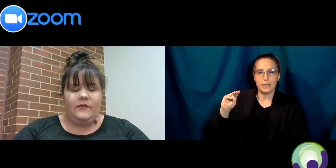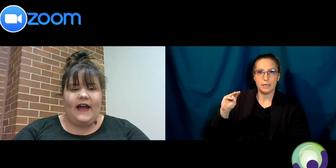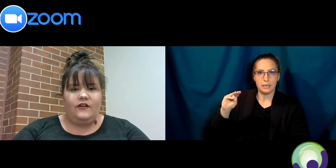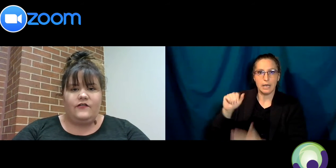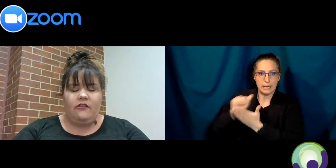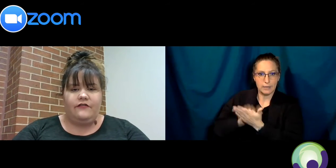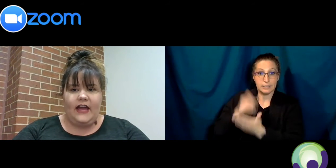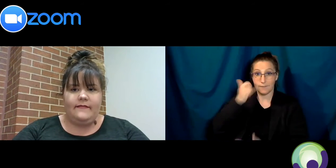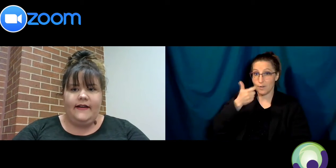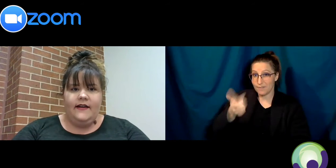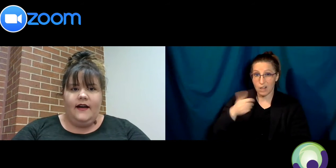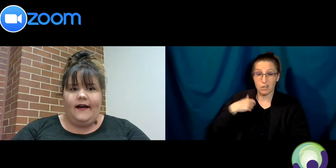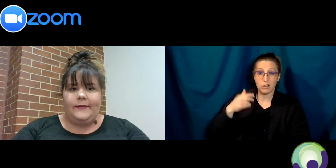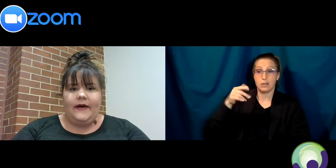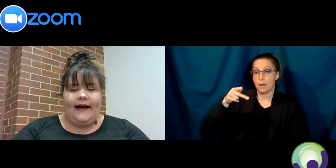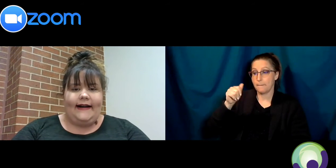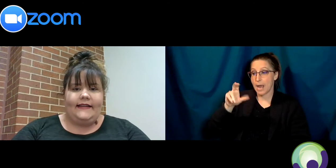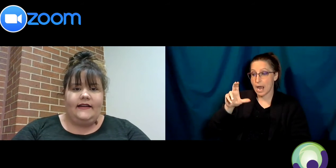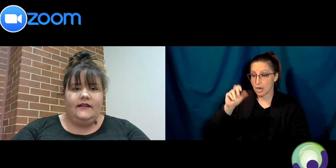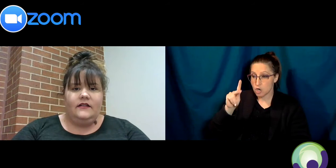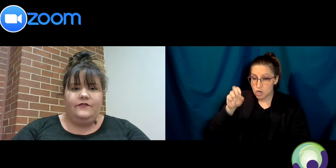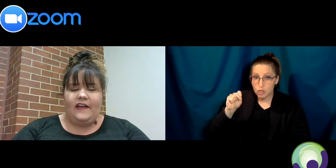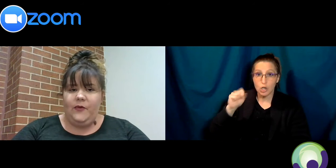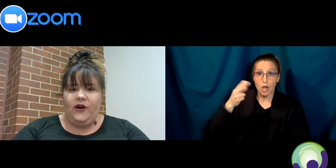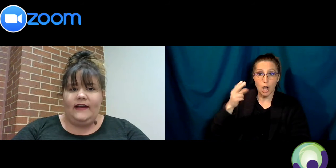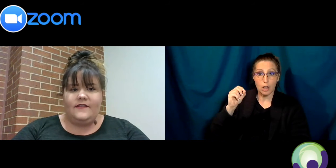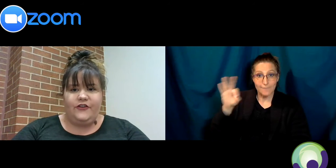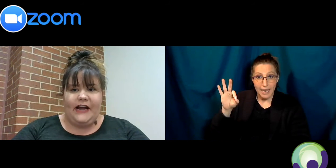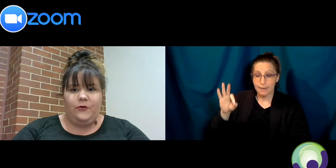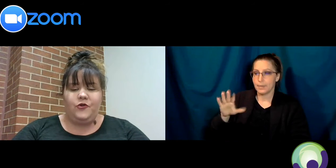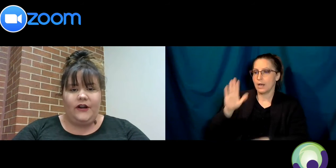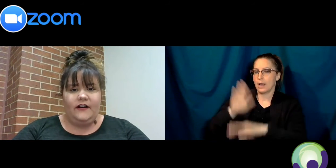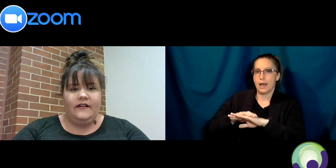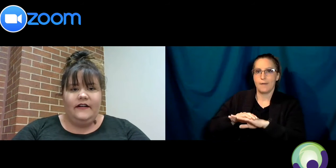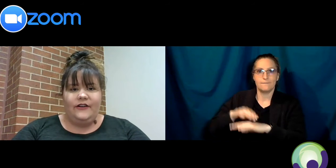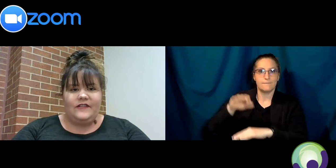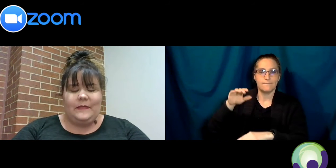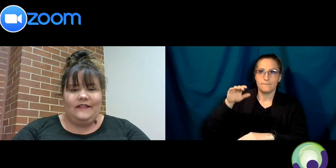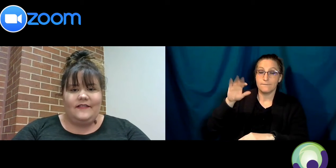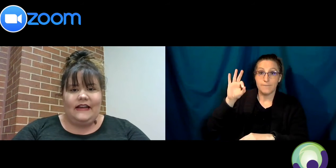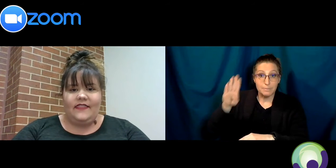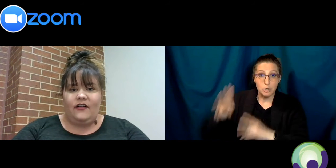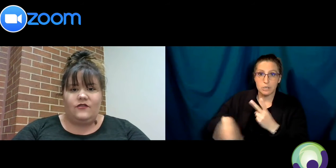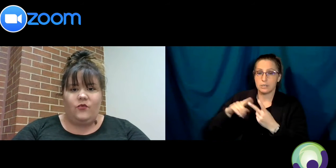Packers Hall of Fame on Facebook, Instagram or Twitter, you'll typically see it there as well.